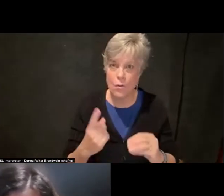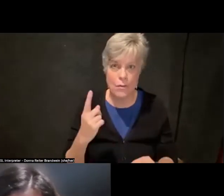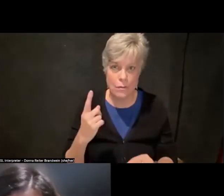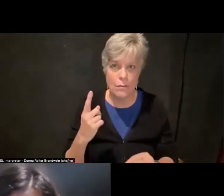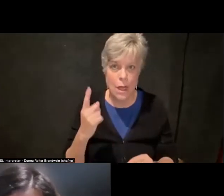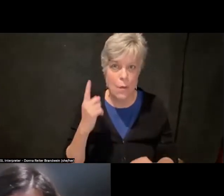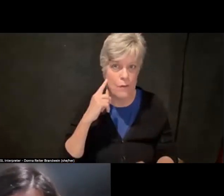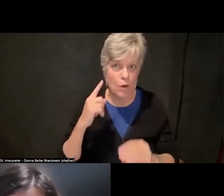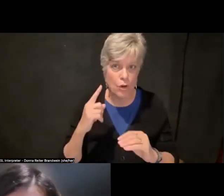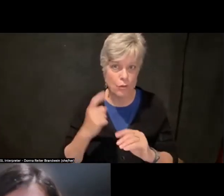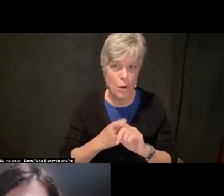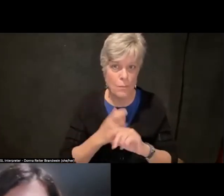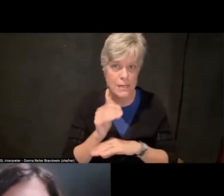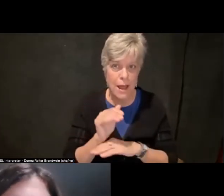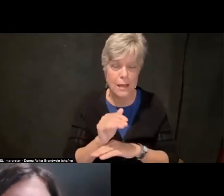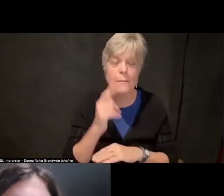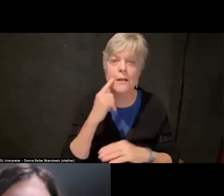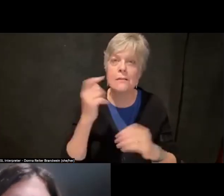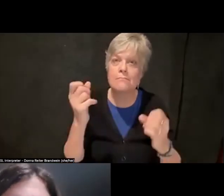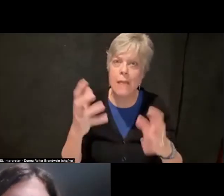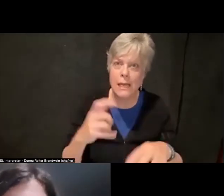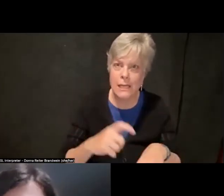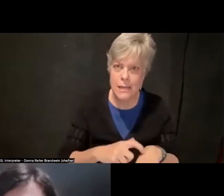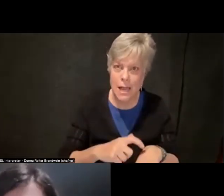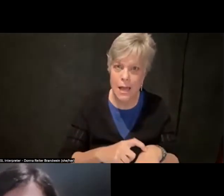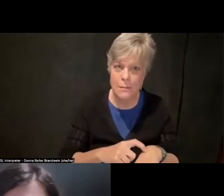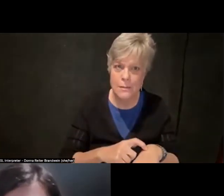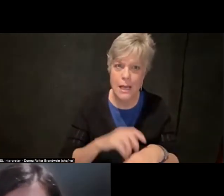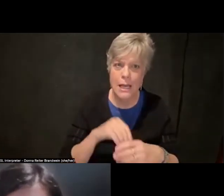Because a lot of time in our conversations with people,